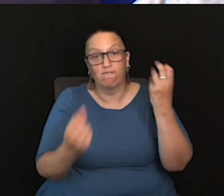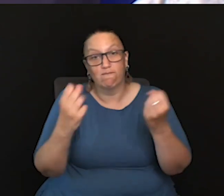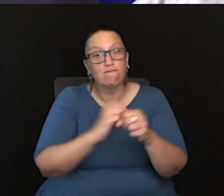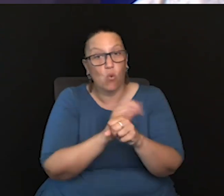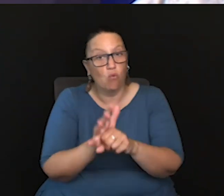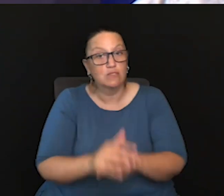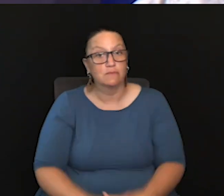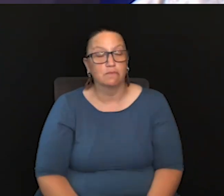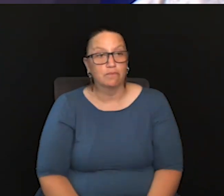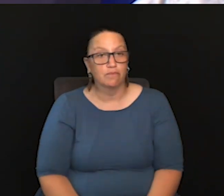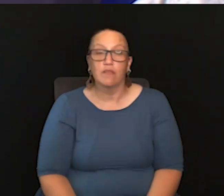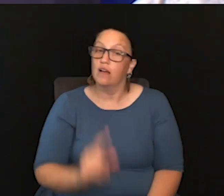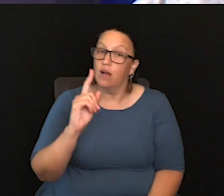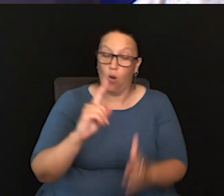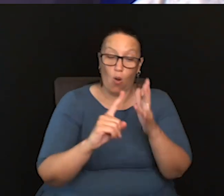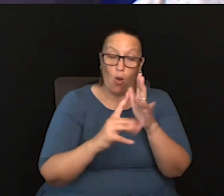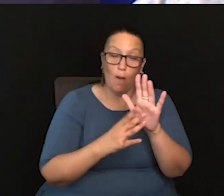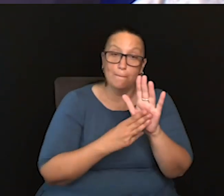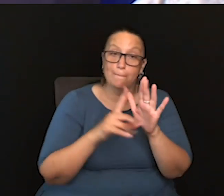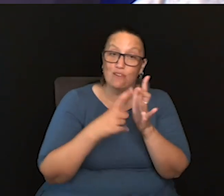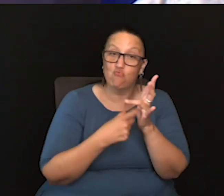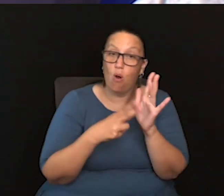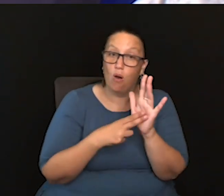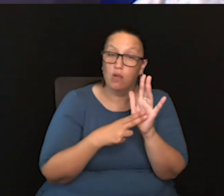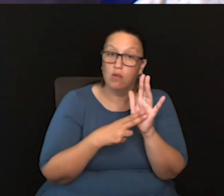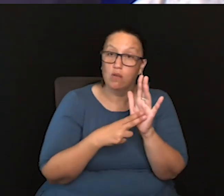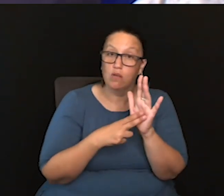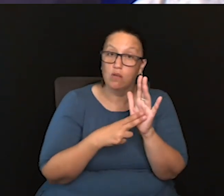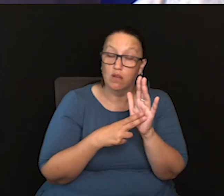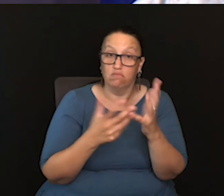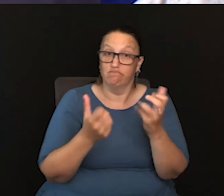And this is because, although infection with the Omicron variant of COVID-19